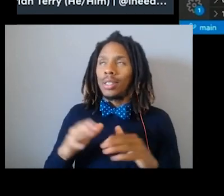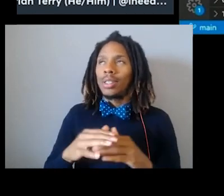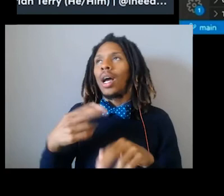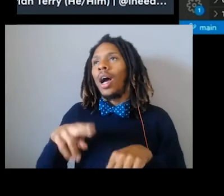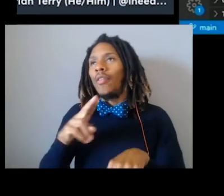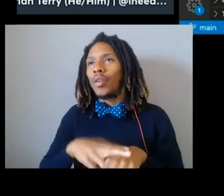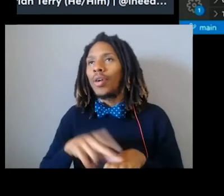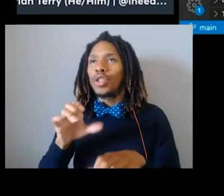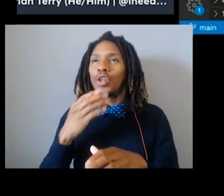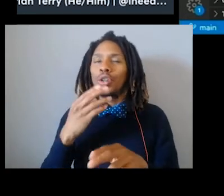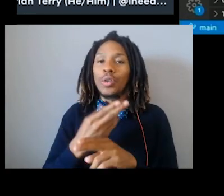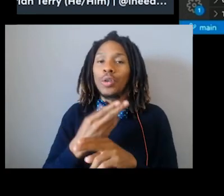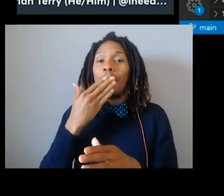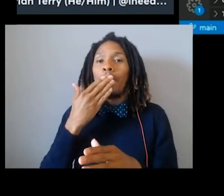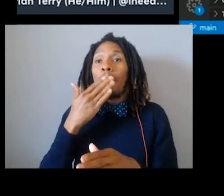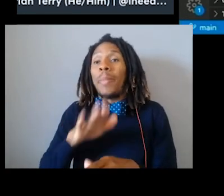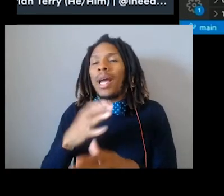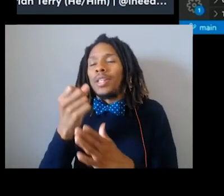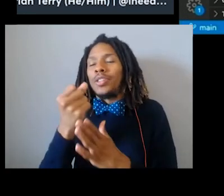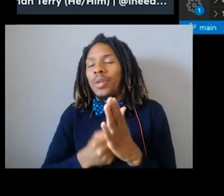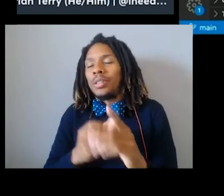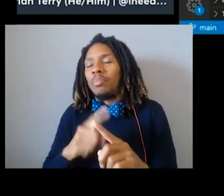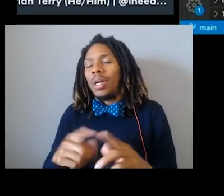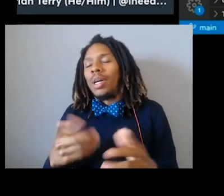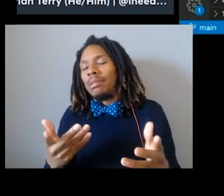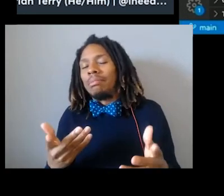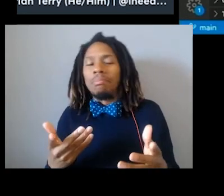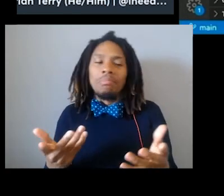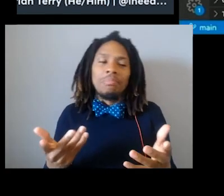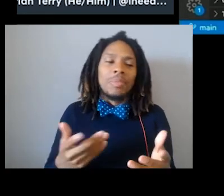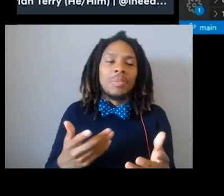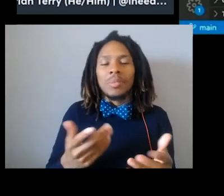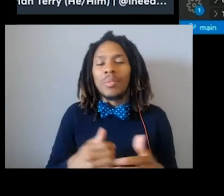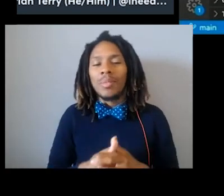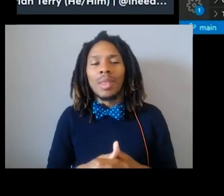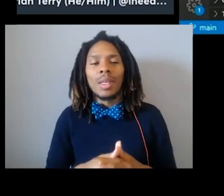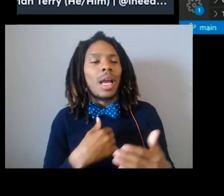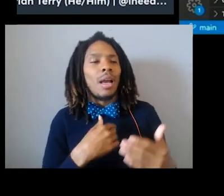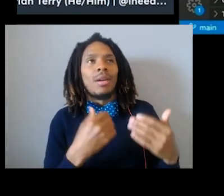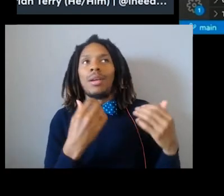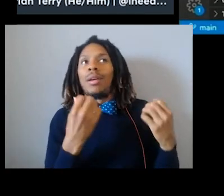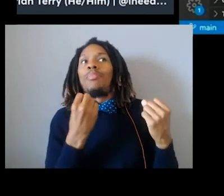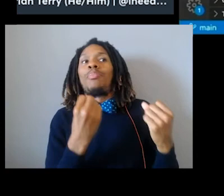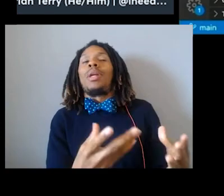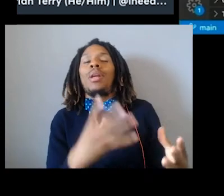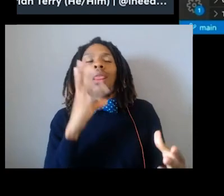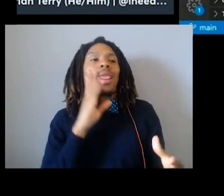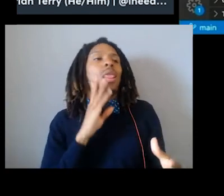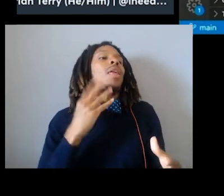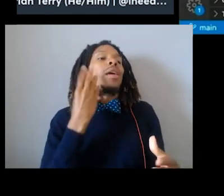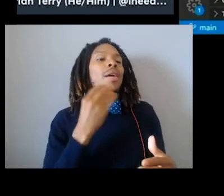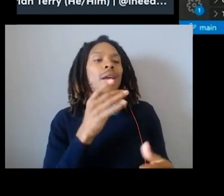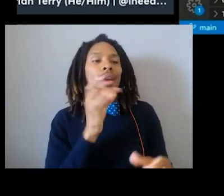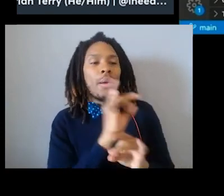but I like makefiles too. - Yeah. I do plenty of bad scripts as well, but I like to compose a lot of my commands.